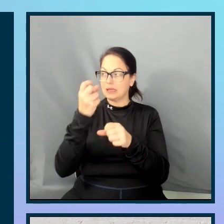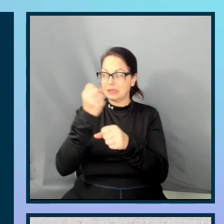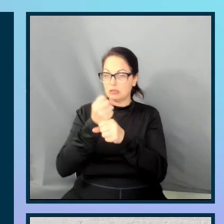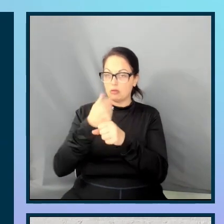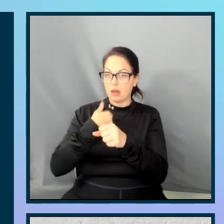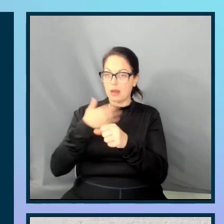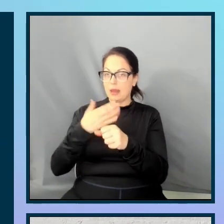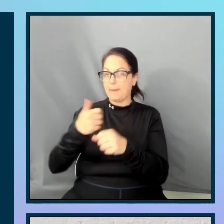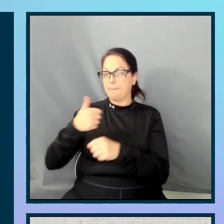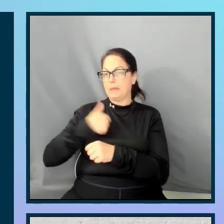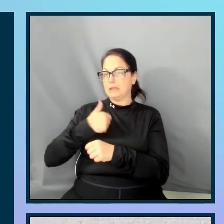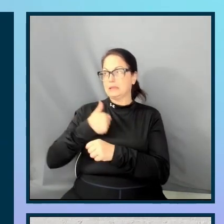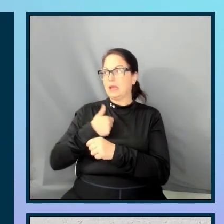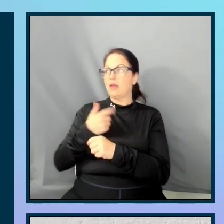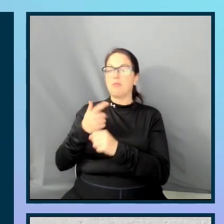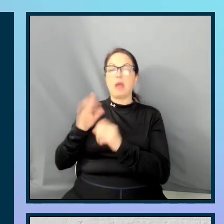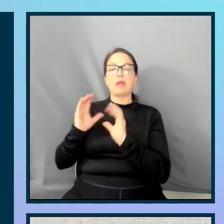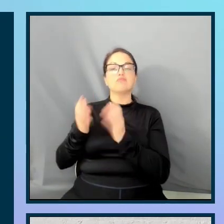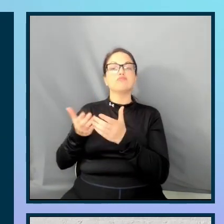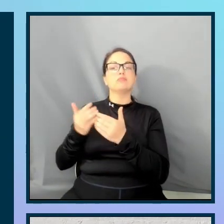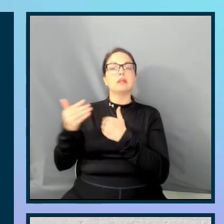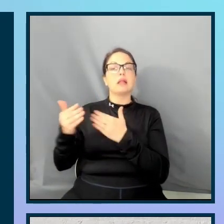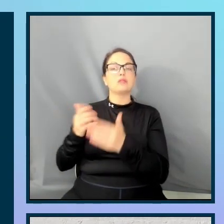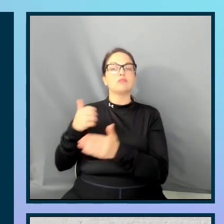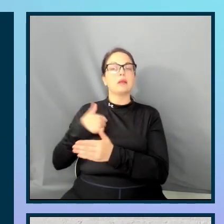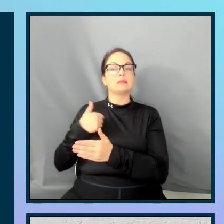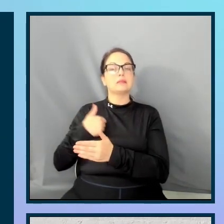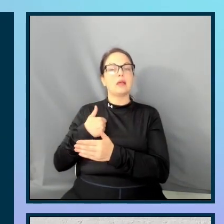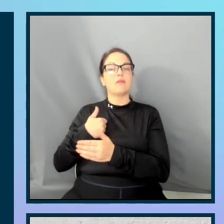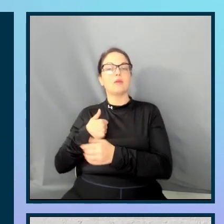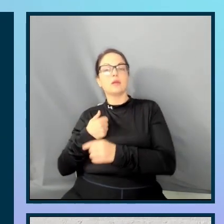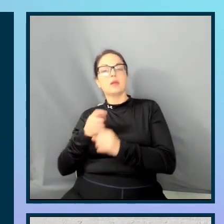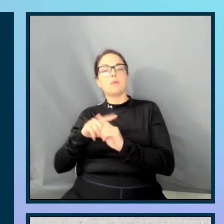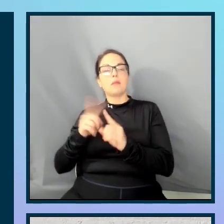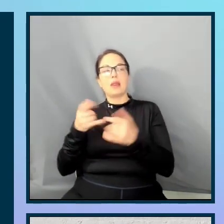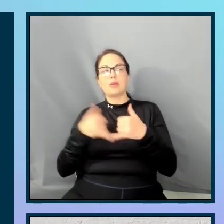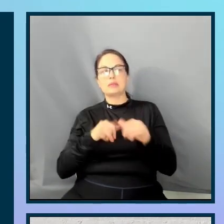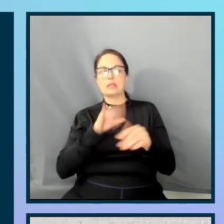but it didn't start out that way. I was still co-teaching third grade by October